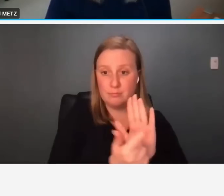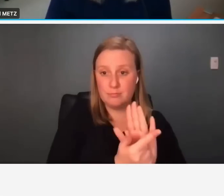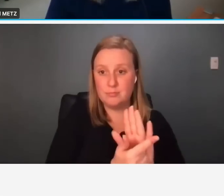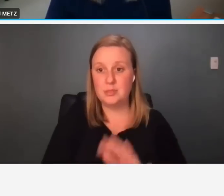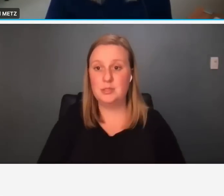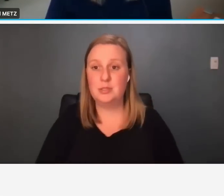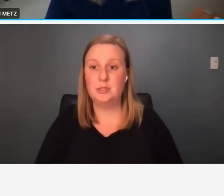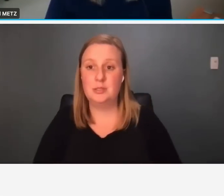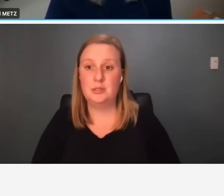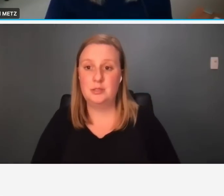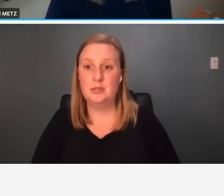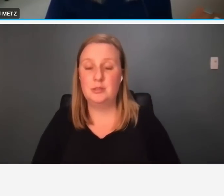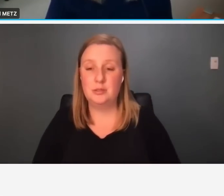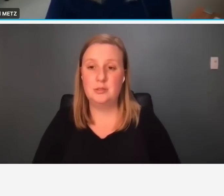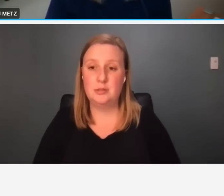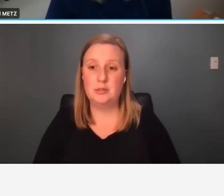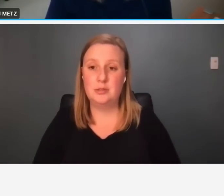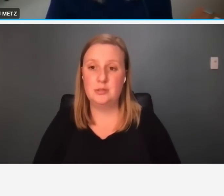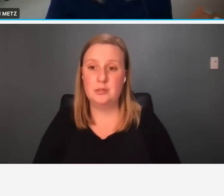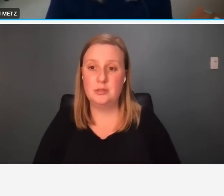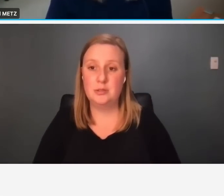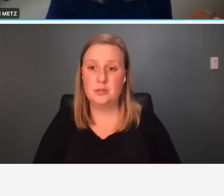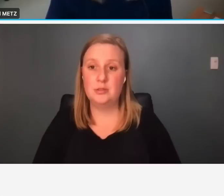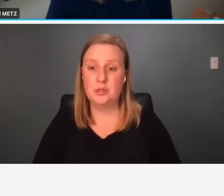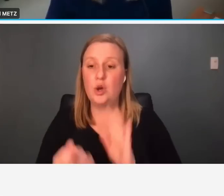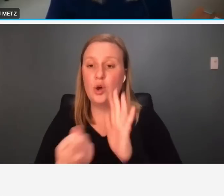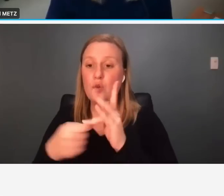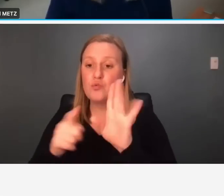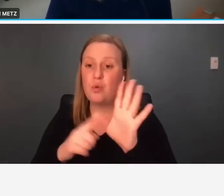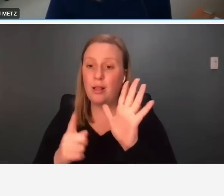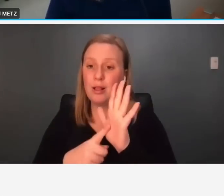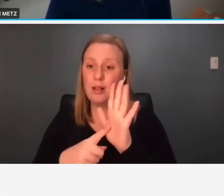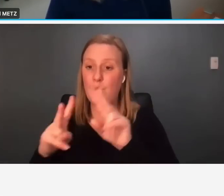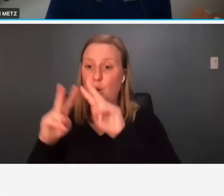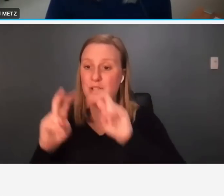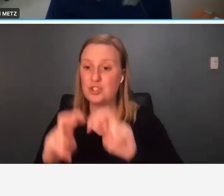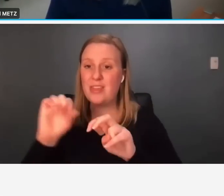legislation we've developed delivers on the promises of the Royal Commission's final report and that we